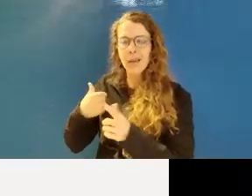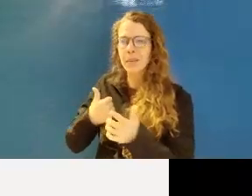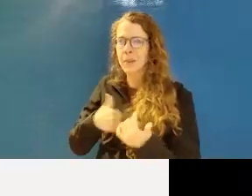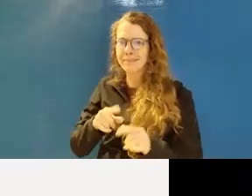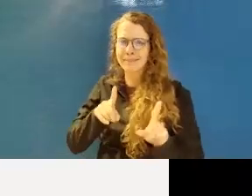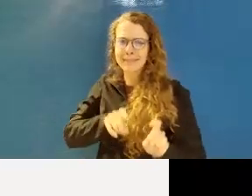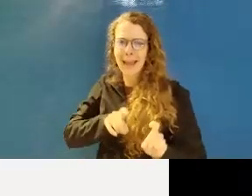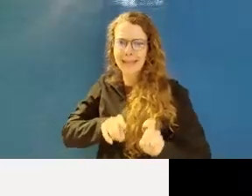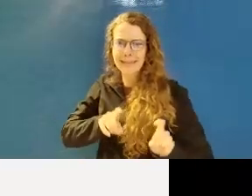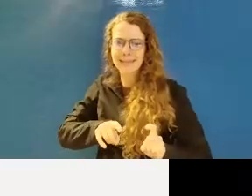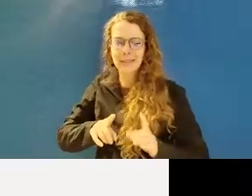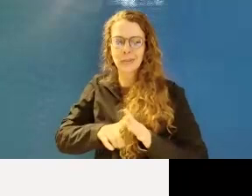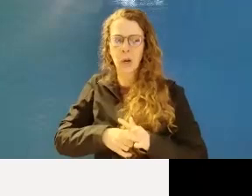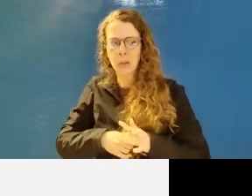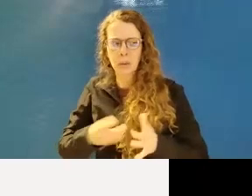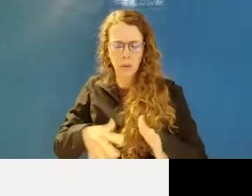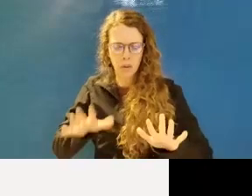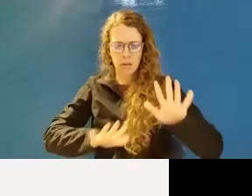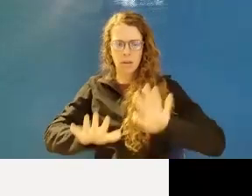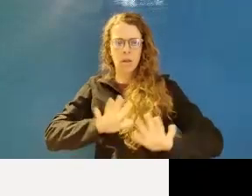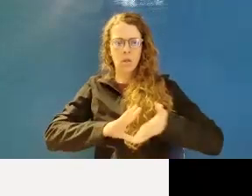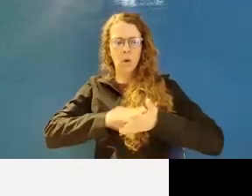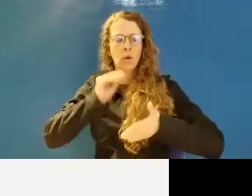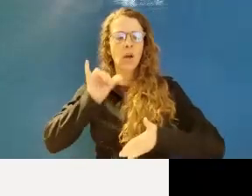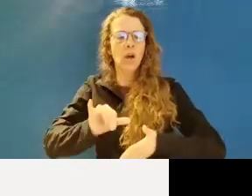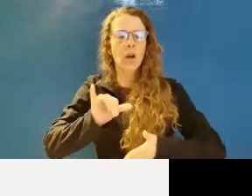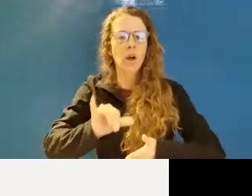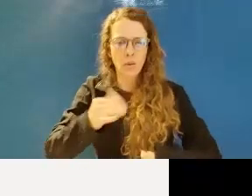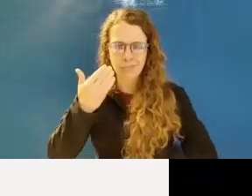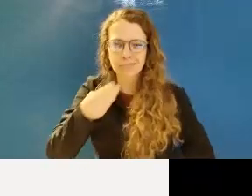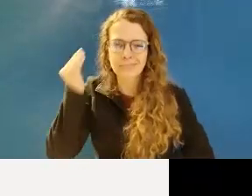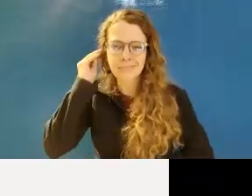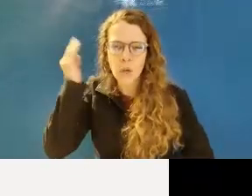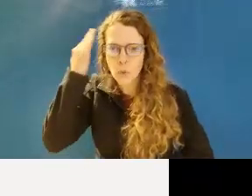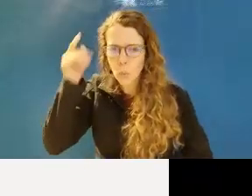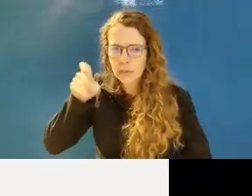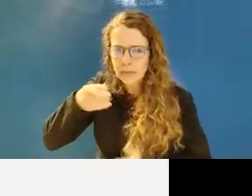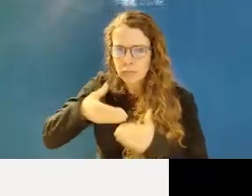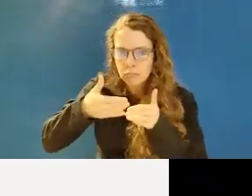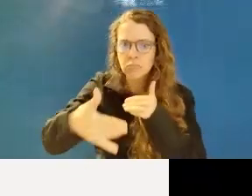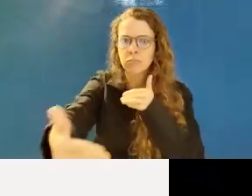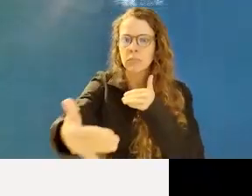So now we know what we need to do. And so as we continue to hear from other institutions